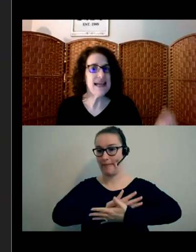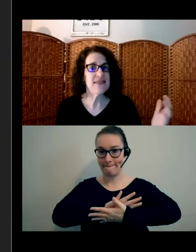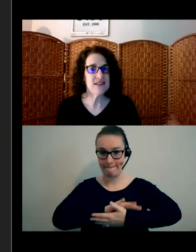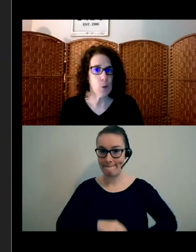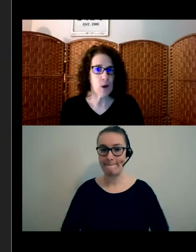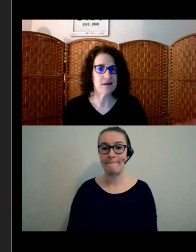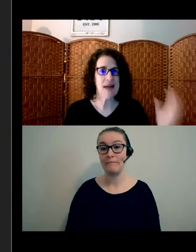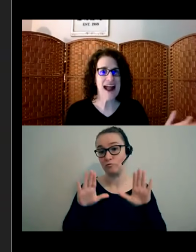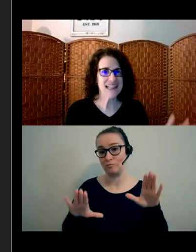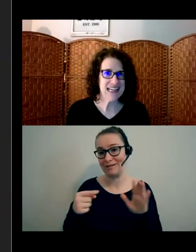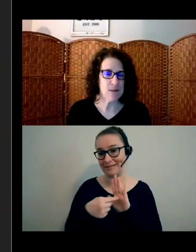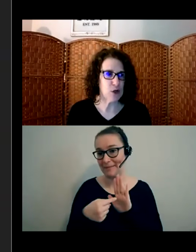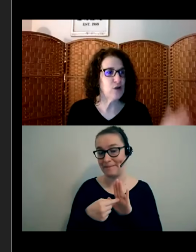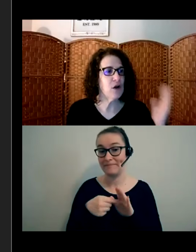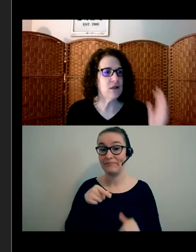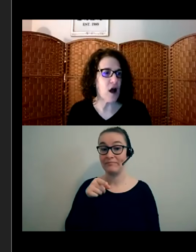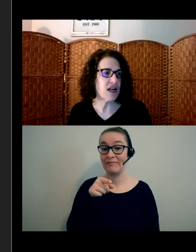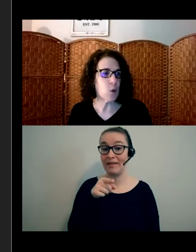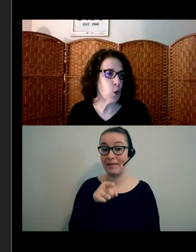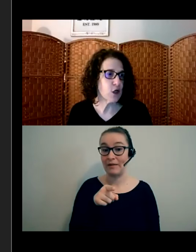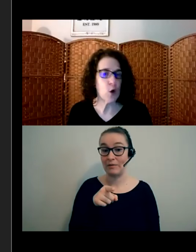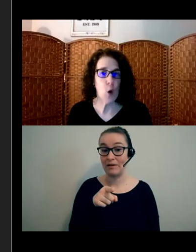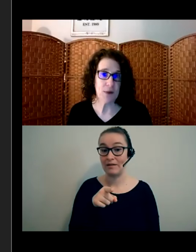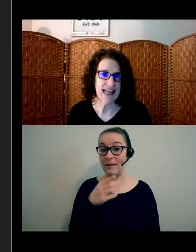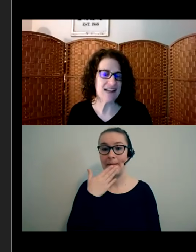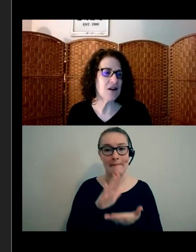And this one's a bad example. "Law and Order" opening,